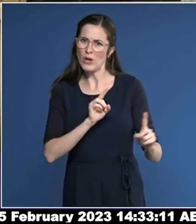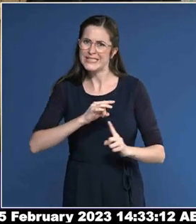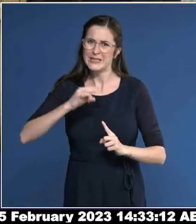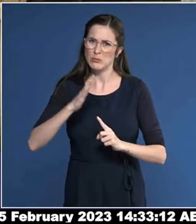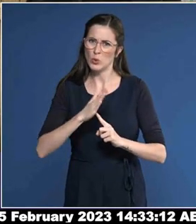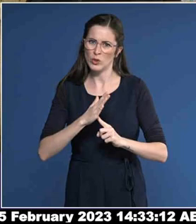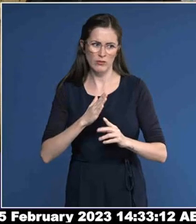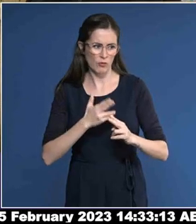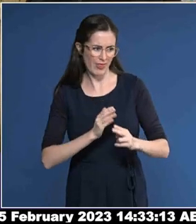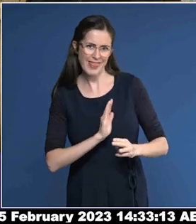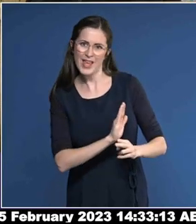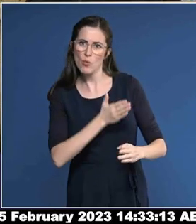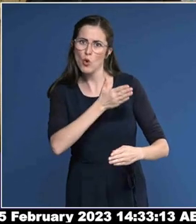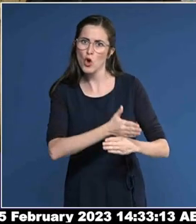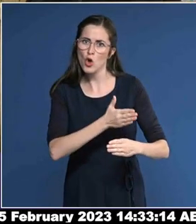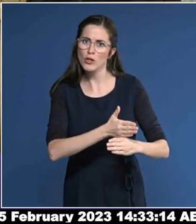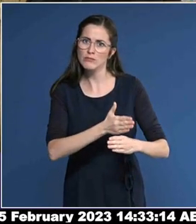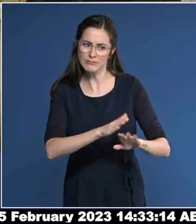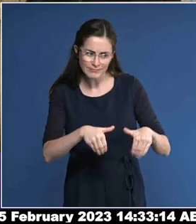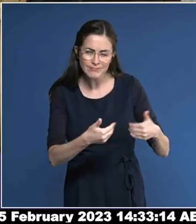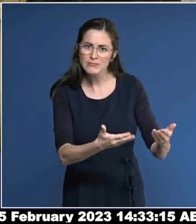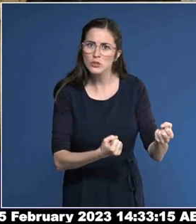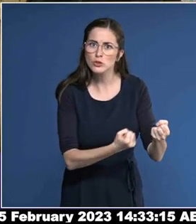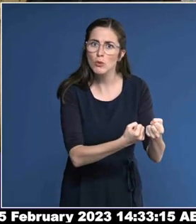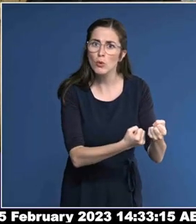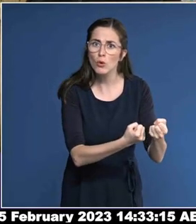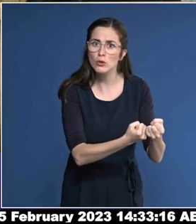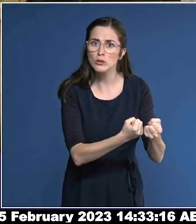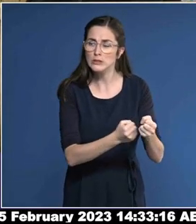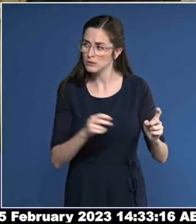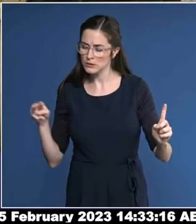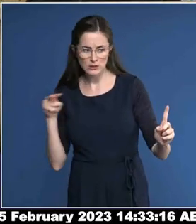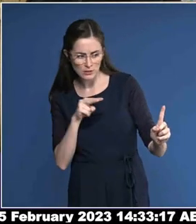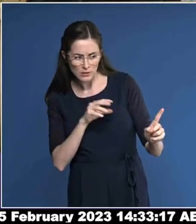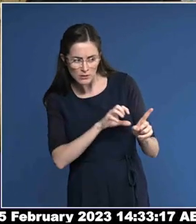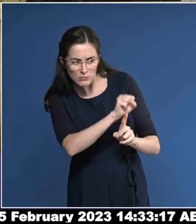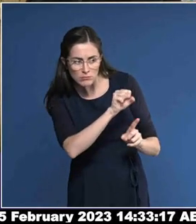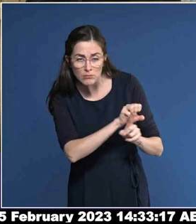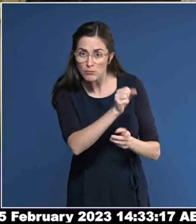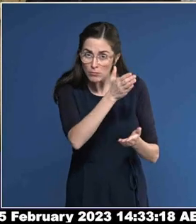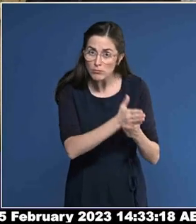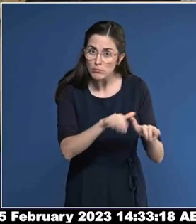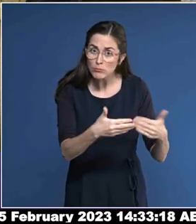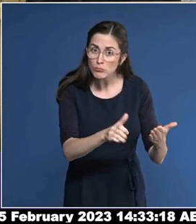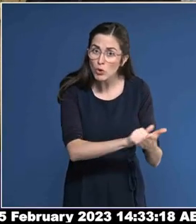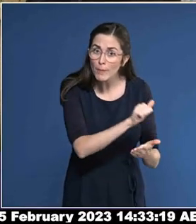delivery of supports, picking up whether that's being delivered and then looking at the particular trends that may be emerging.